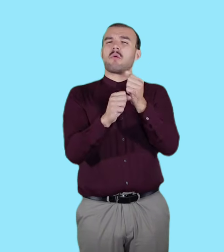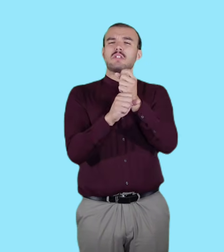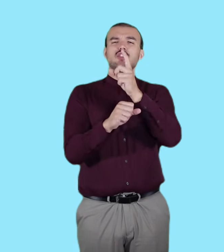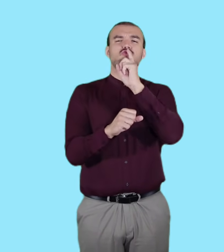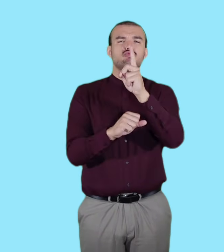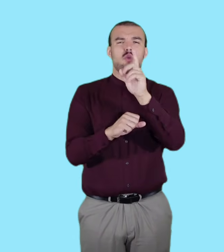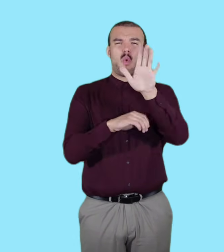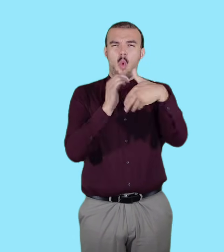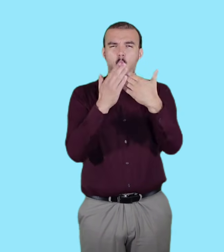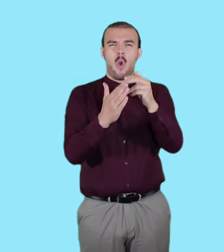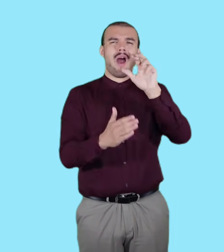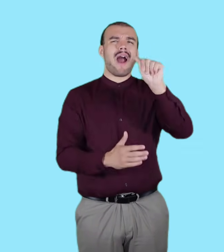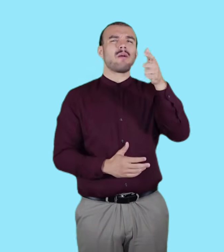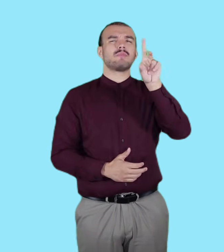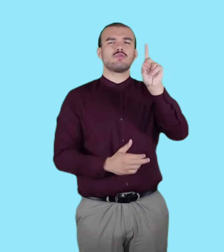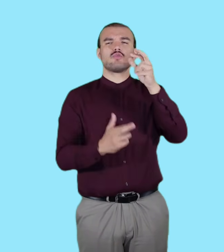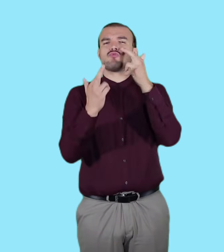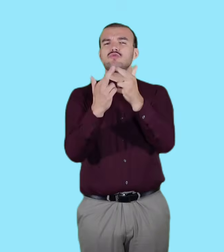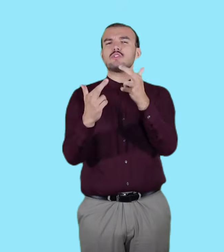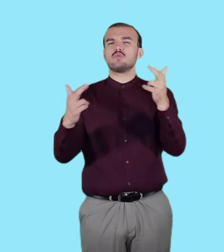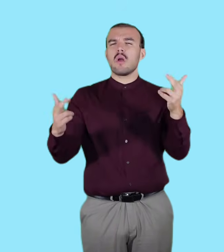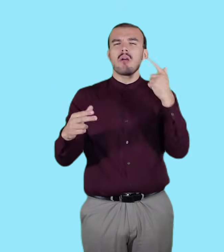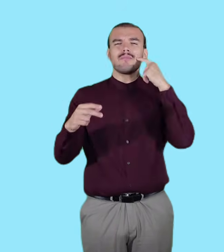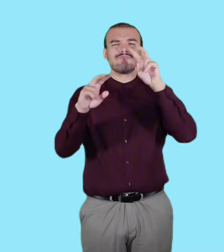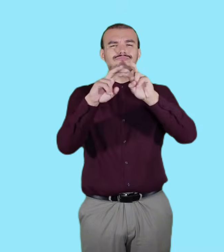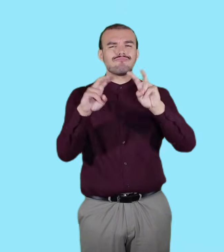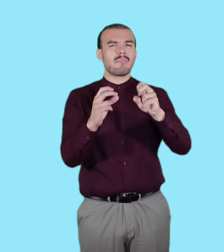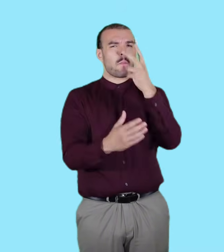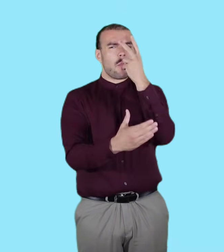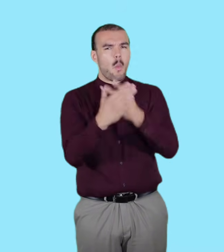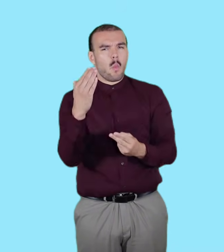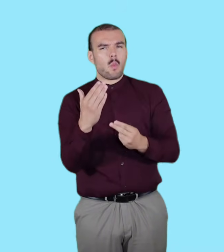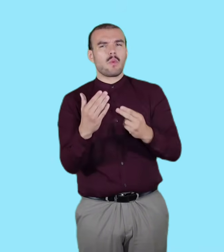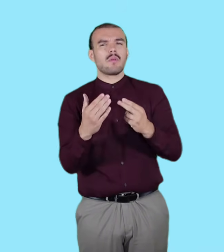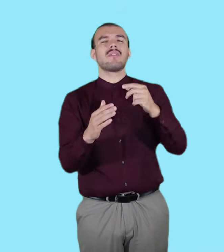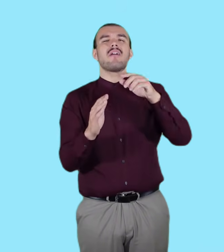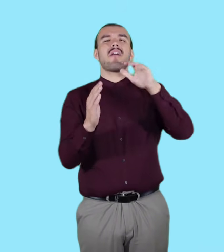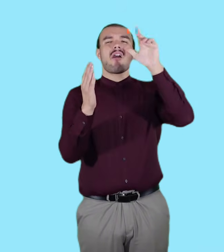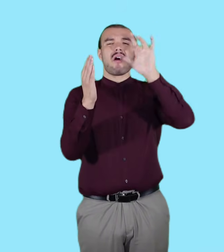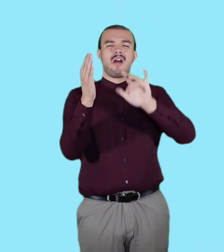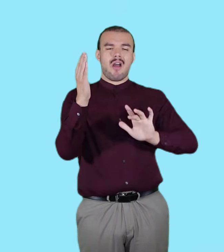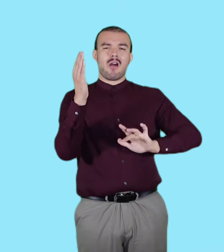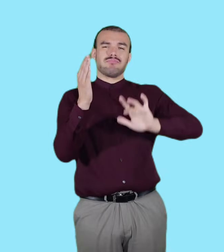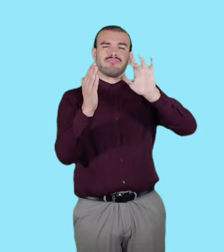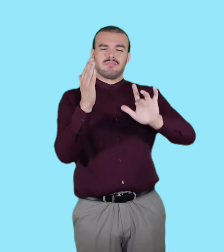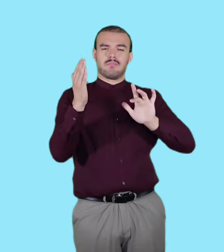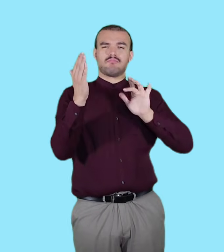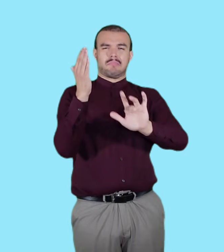you get all of AAPD's resources and analysis is at the end of this resource.